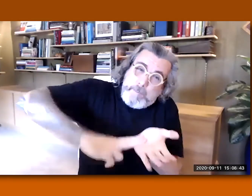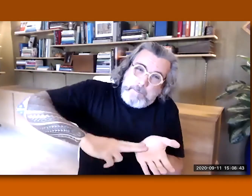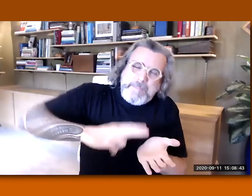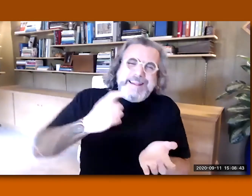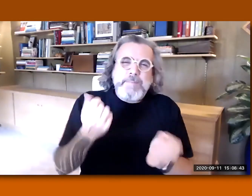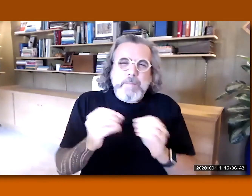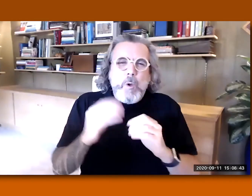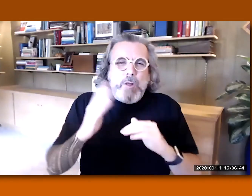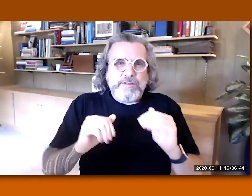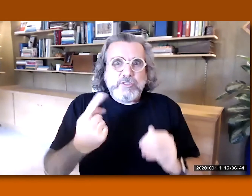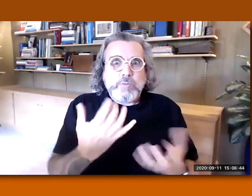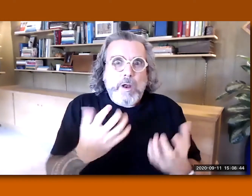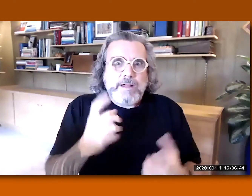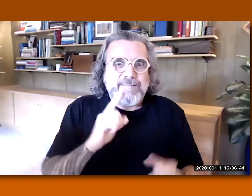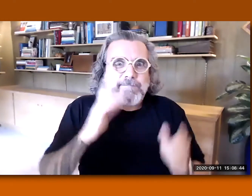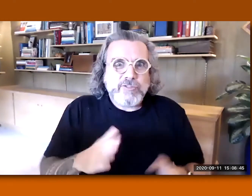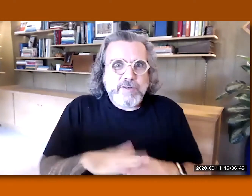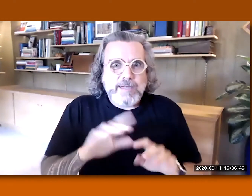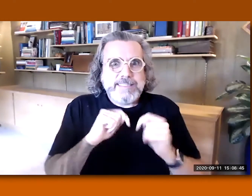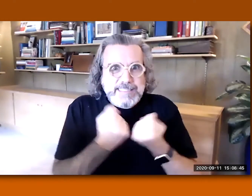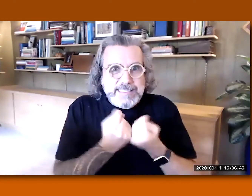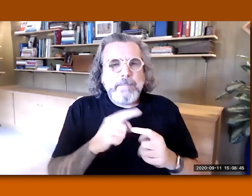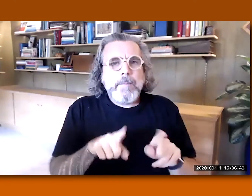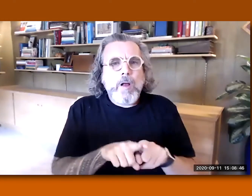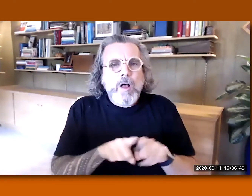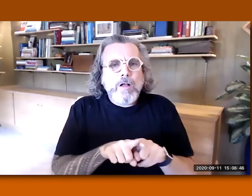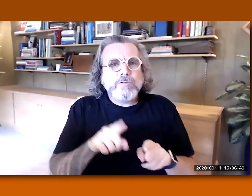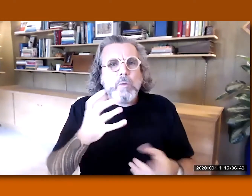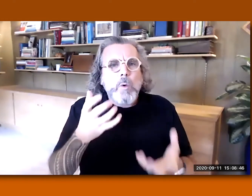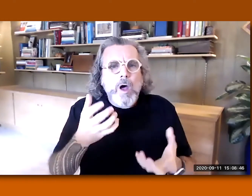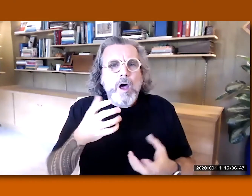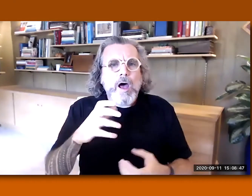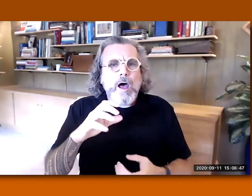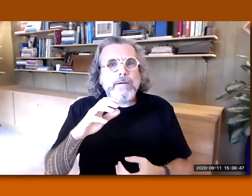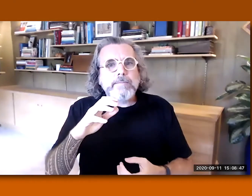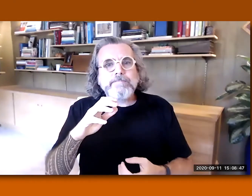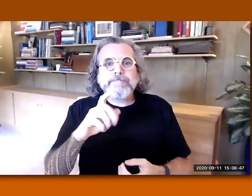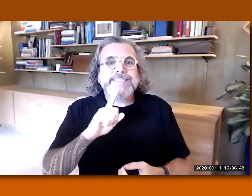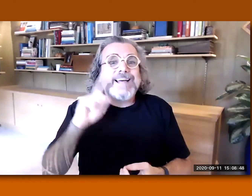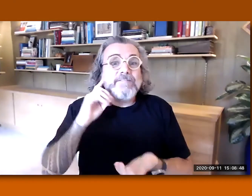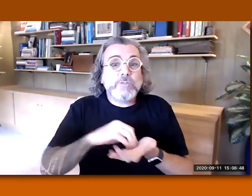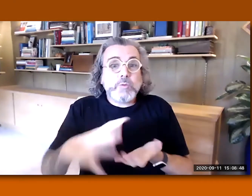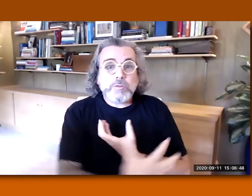or subrecipient is a lot more work than just bringing in one person to consult.